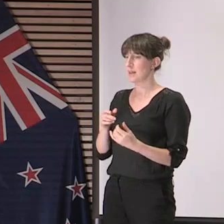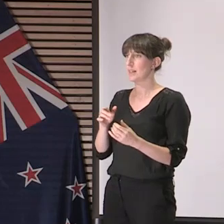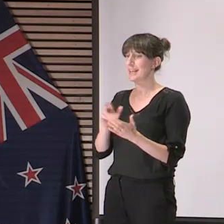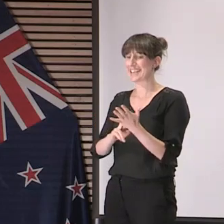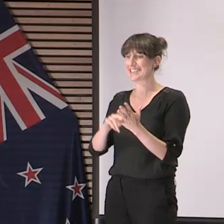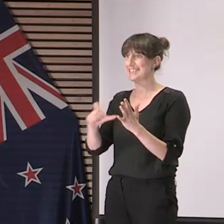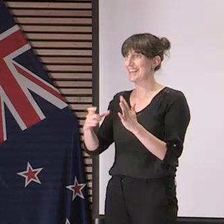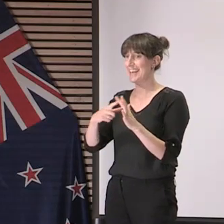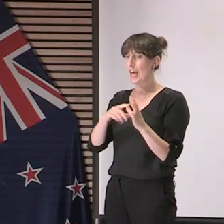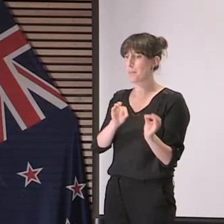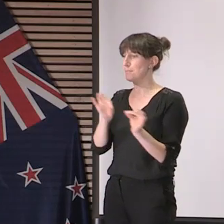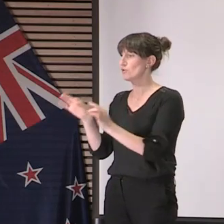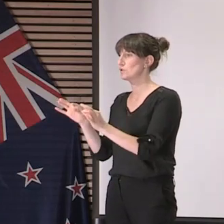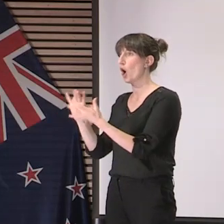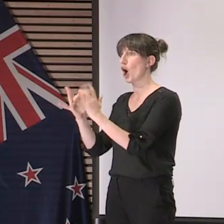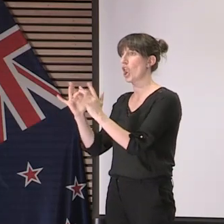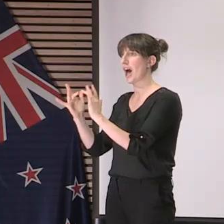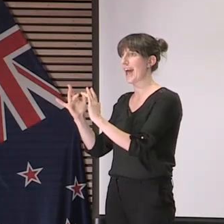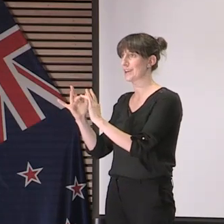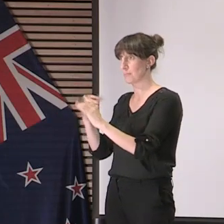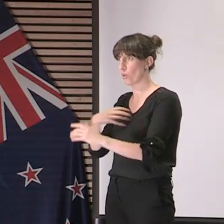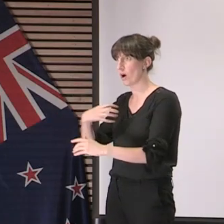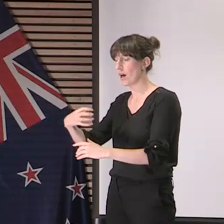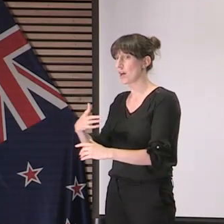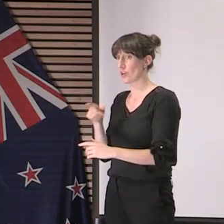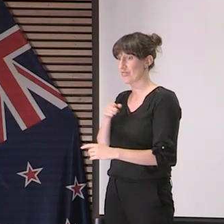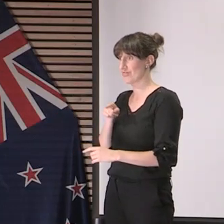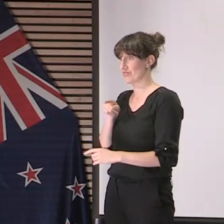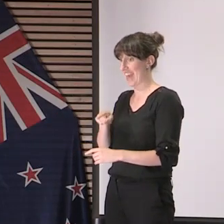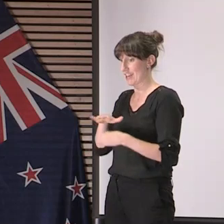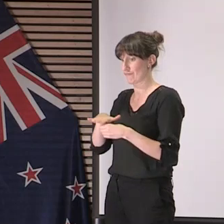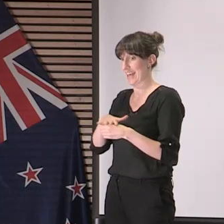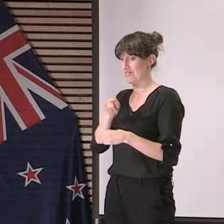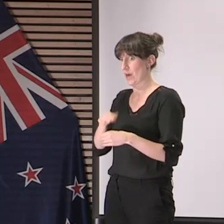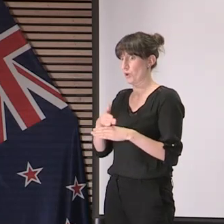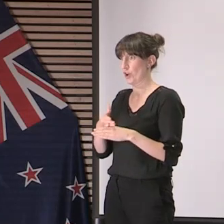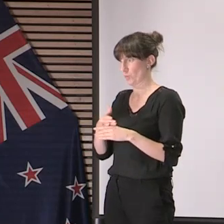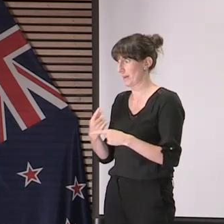moment. So particularly around